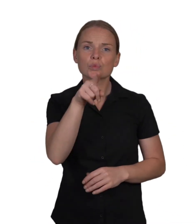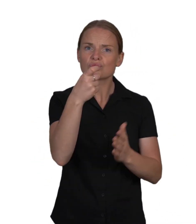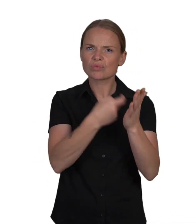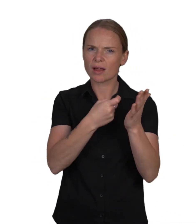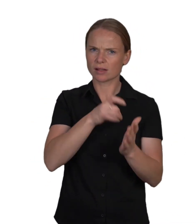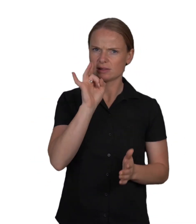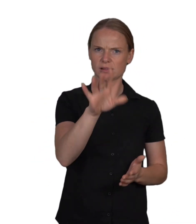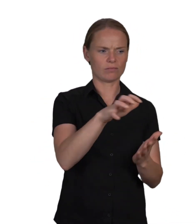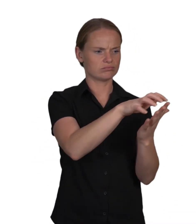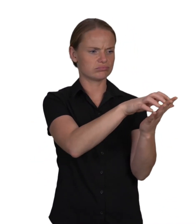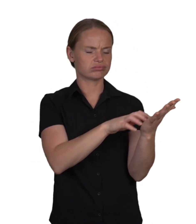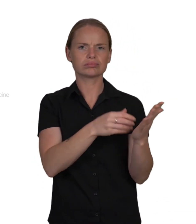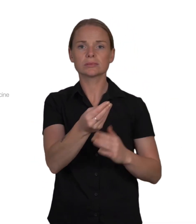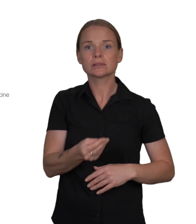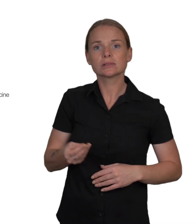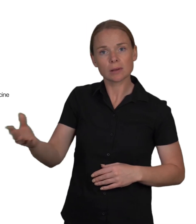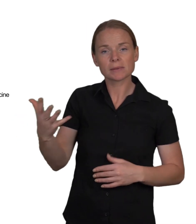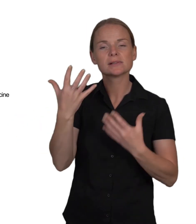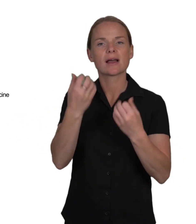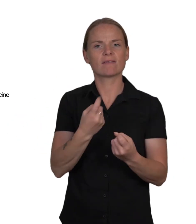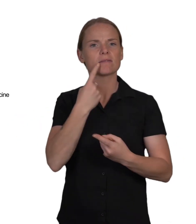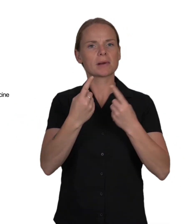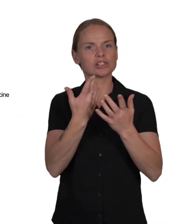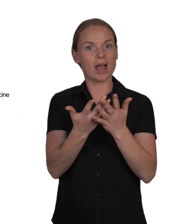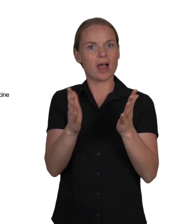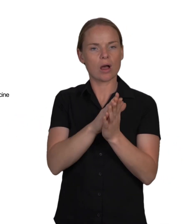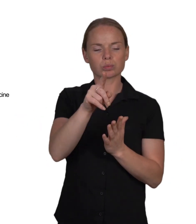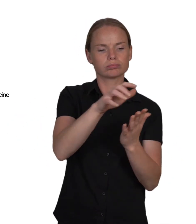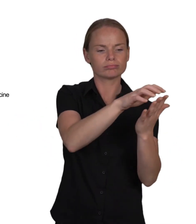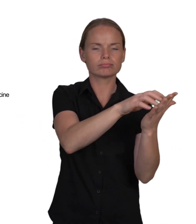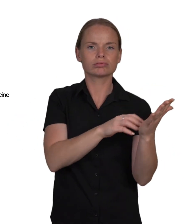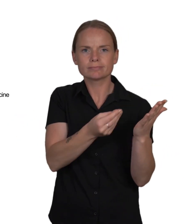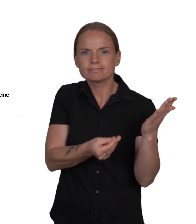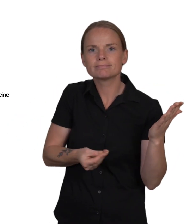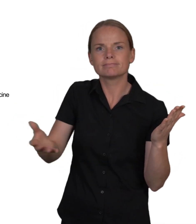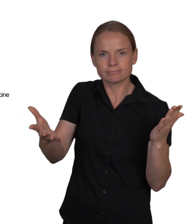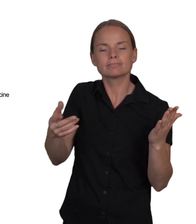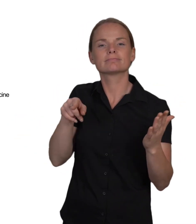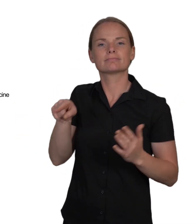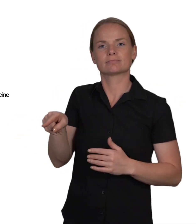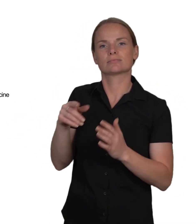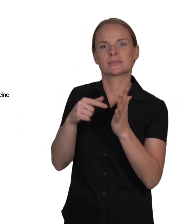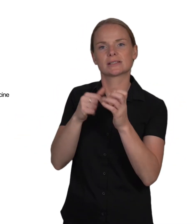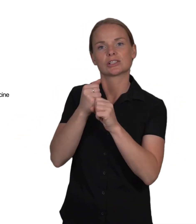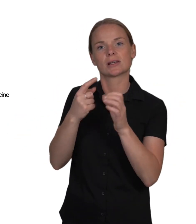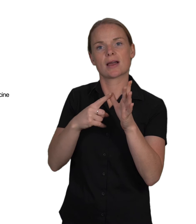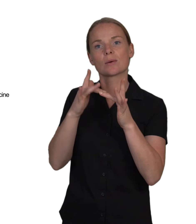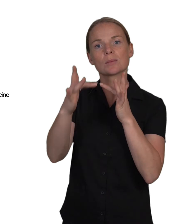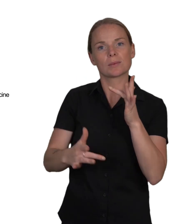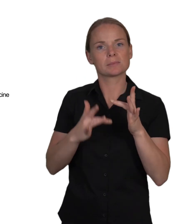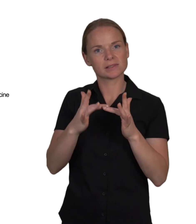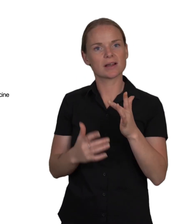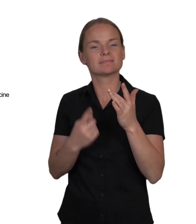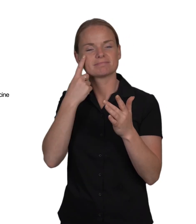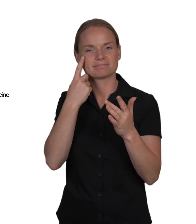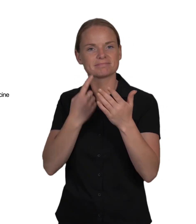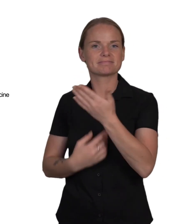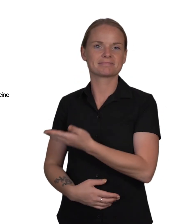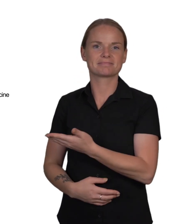If you would prefer to report it yourself, please visit and follow the directions on the page.